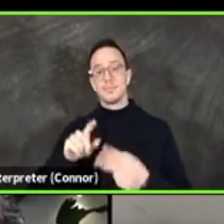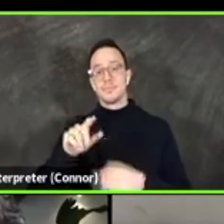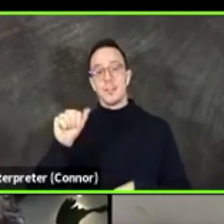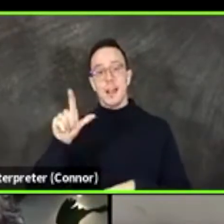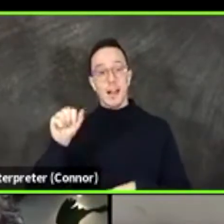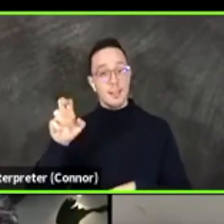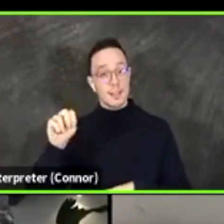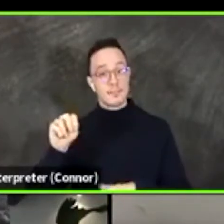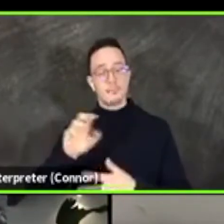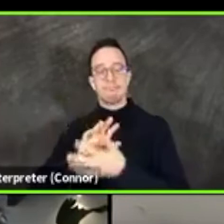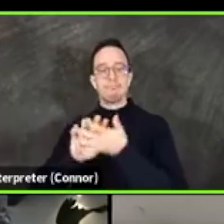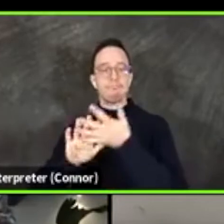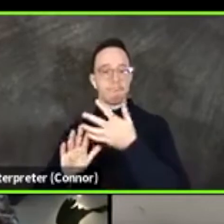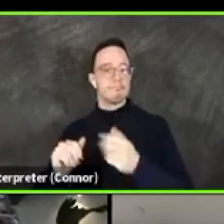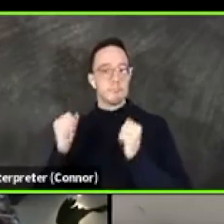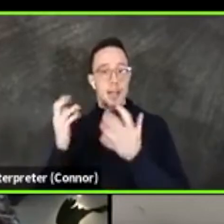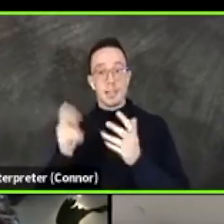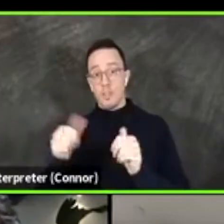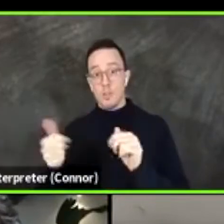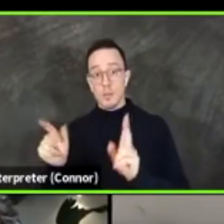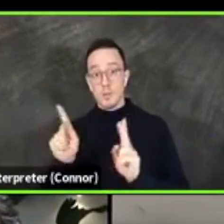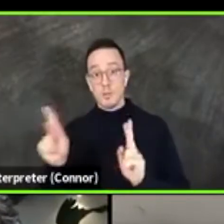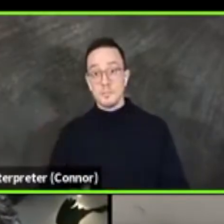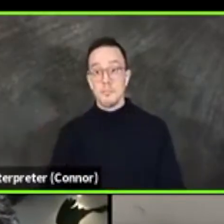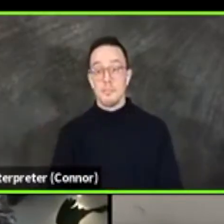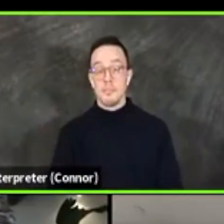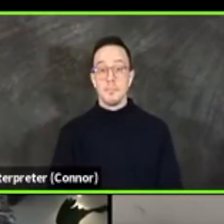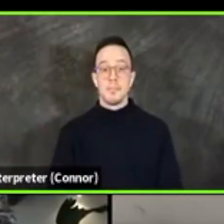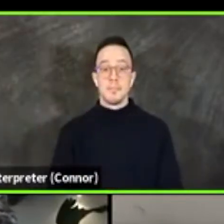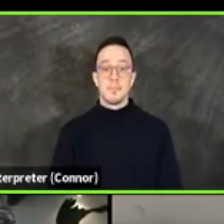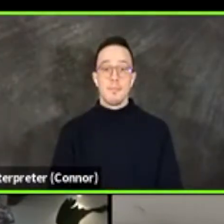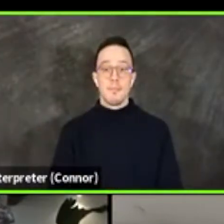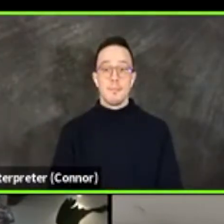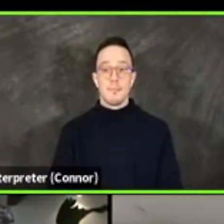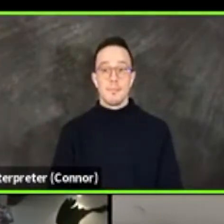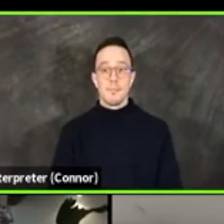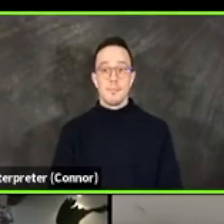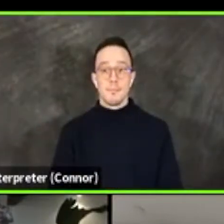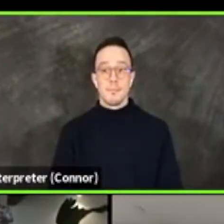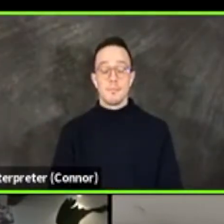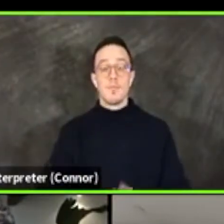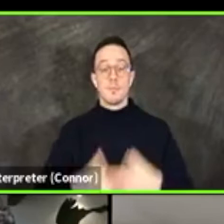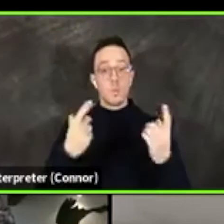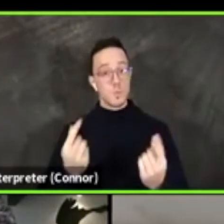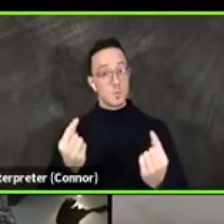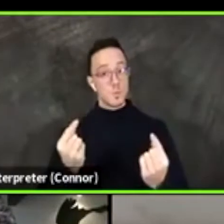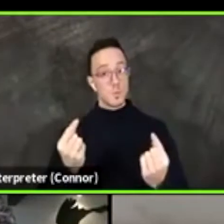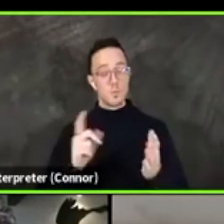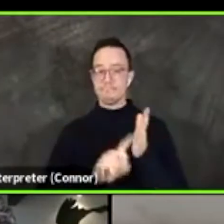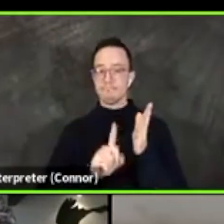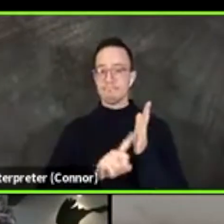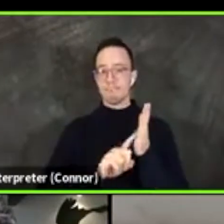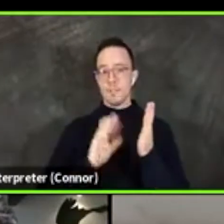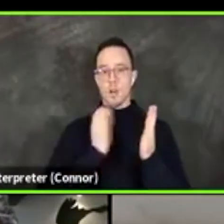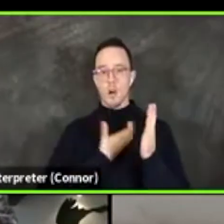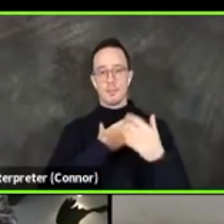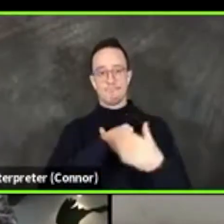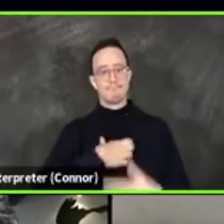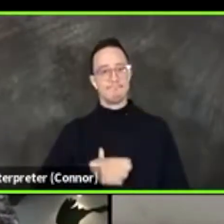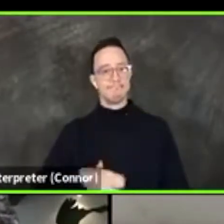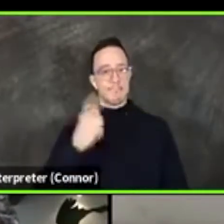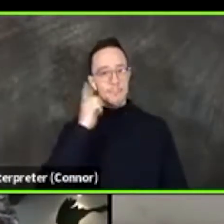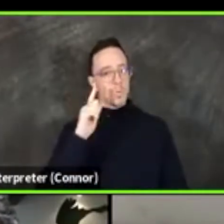TO INVESTIGATE, THE DESIRE FOR INDIGENEITY. AND ALLOW FOR THAT INVESTIGATION